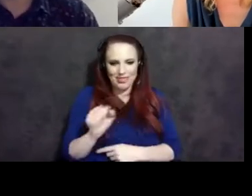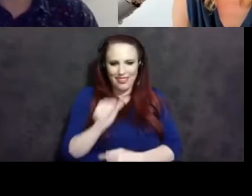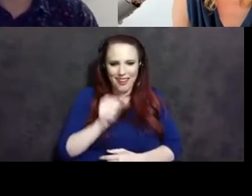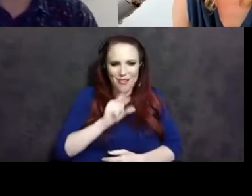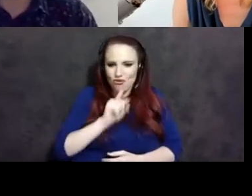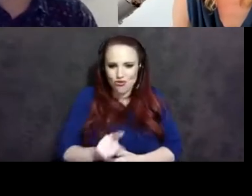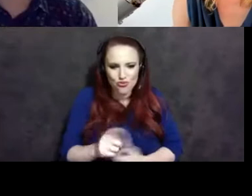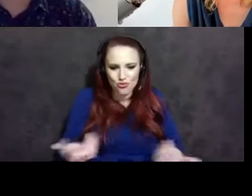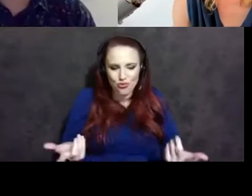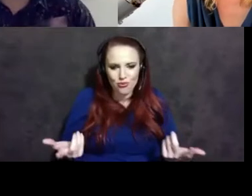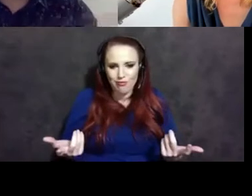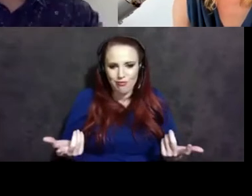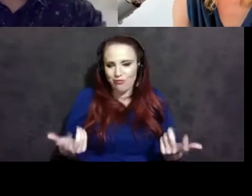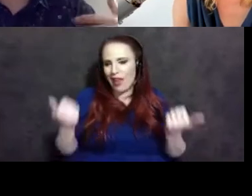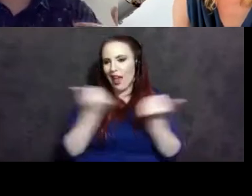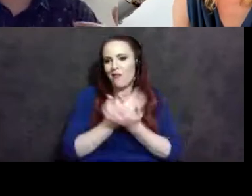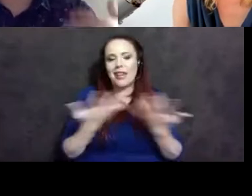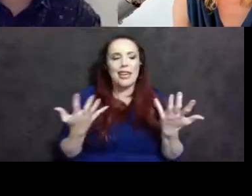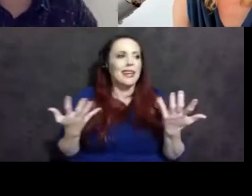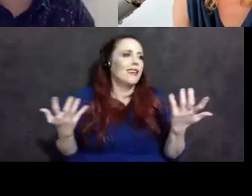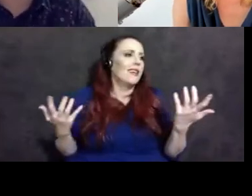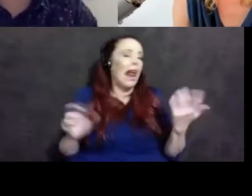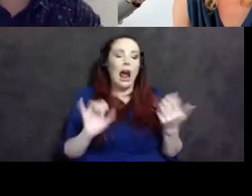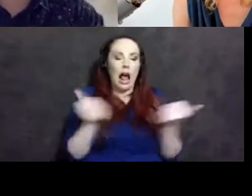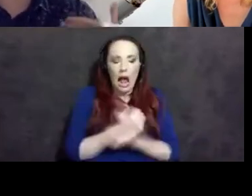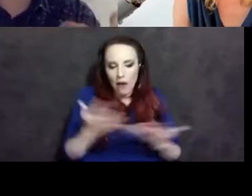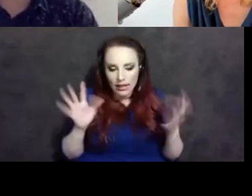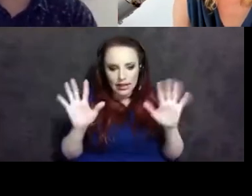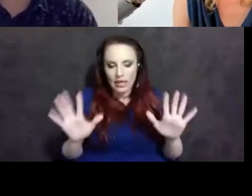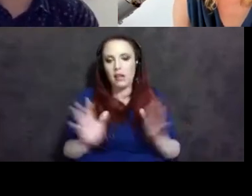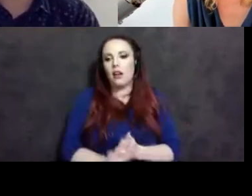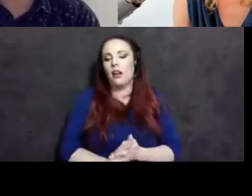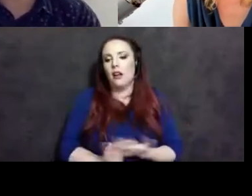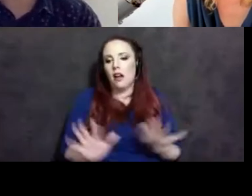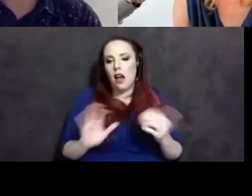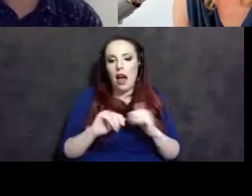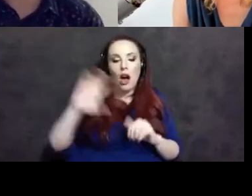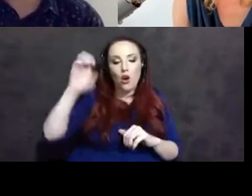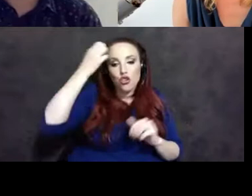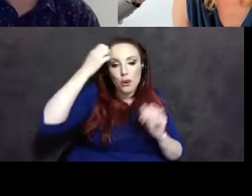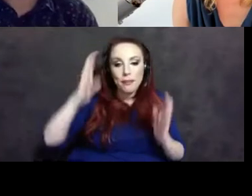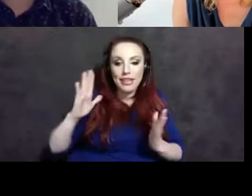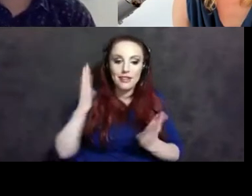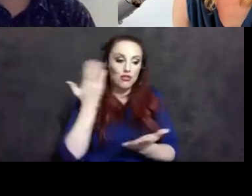So everything from even, like, everything, from how Europeans when they arrived in the